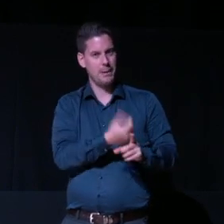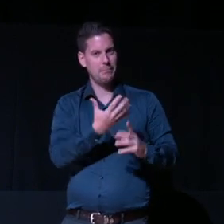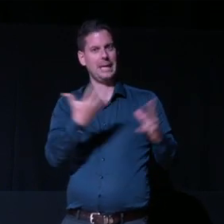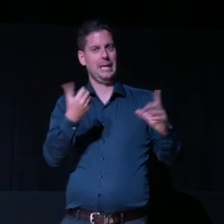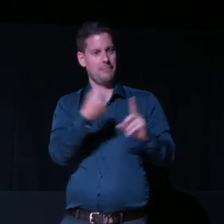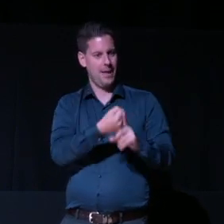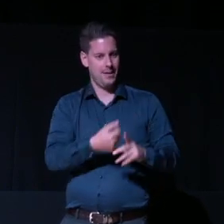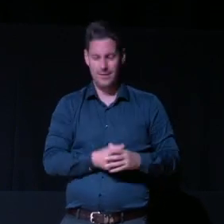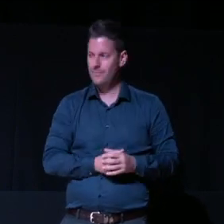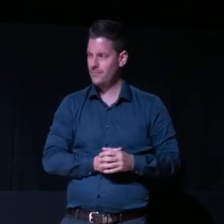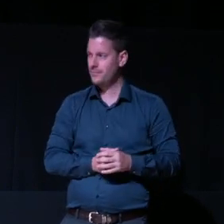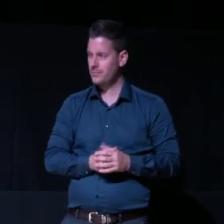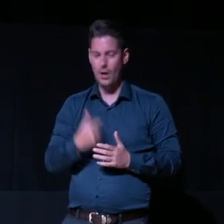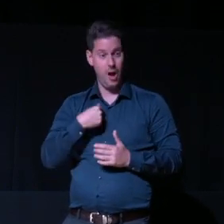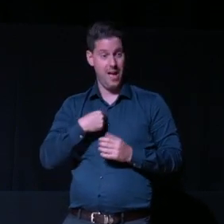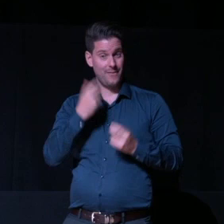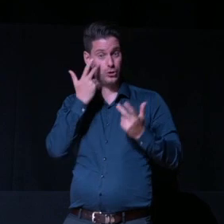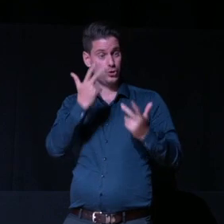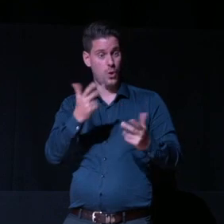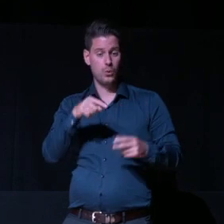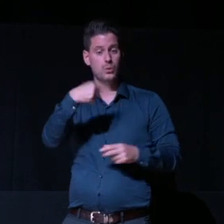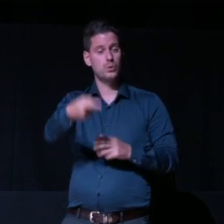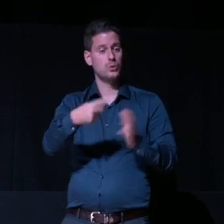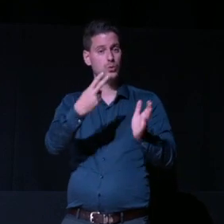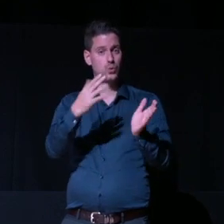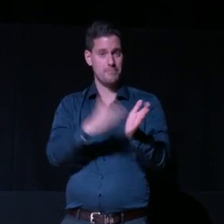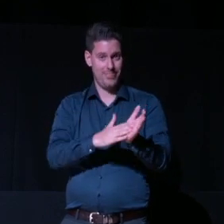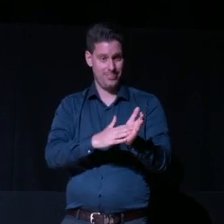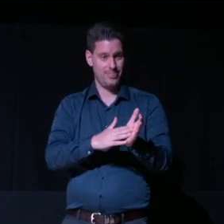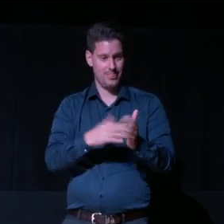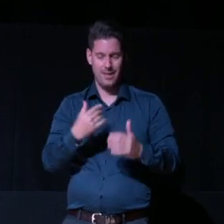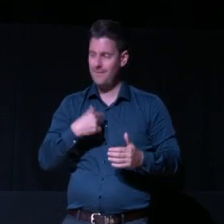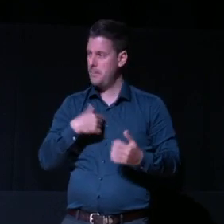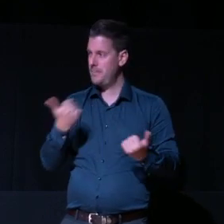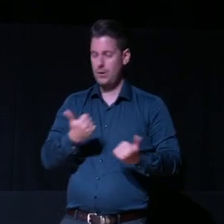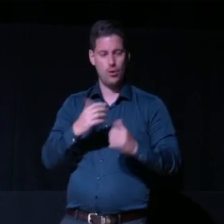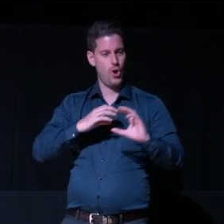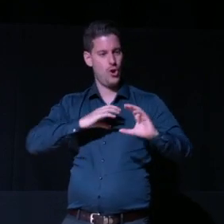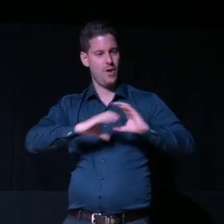I mean we I've got a show coming up here in two months. We have lots of conversations about being risk averse.